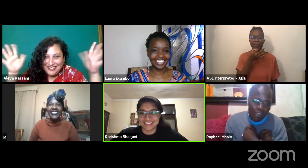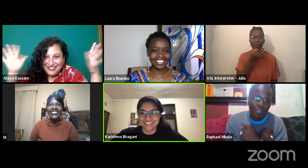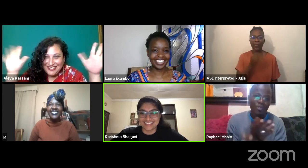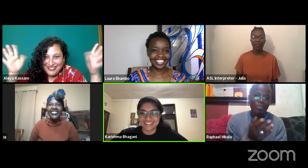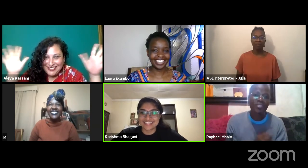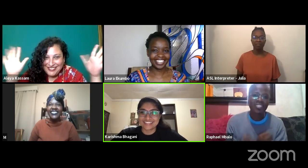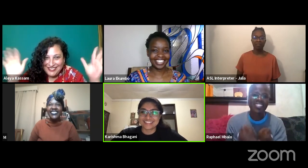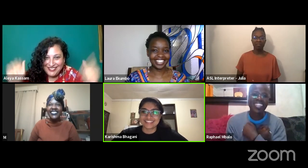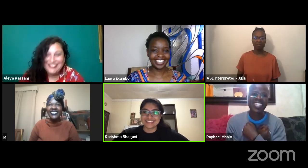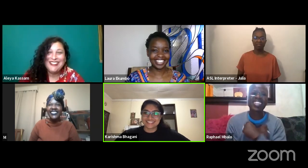Love you.